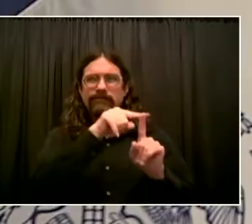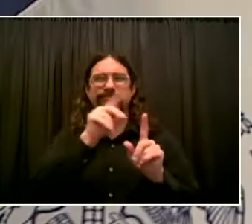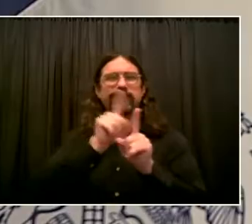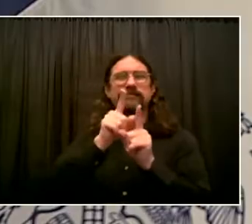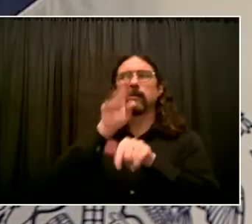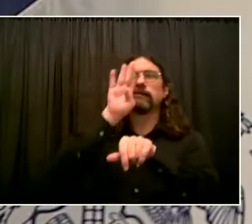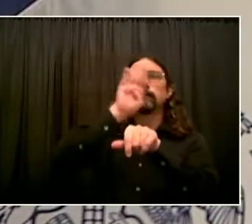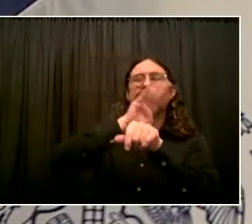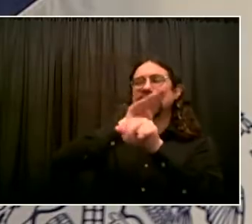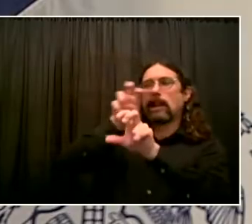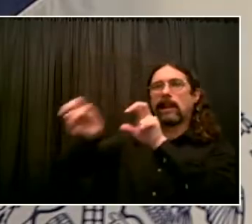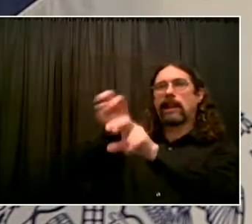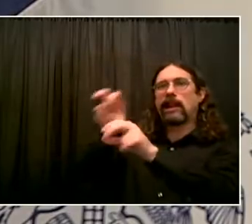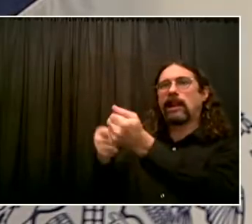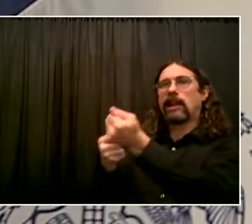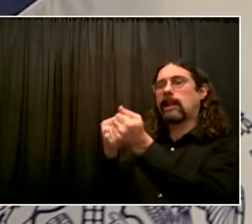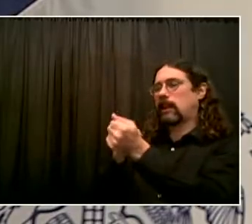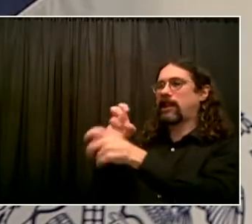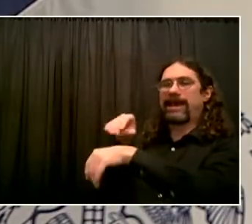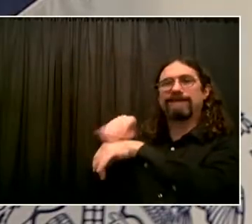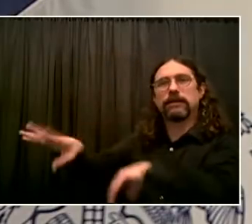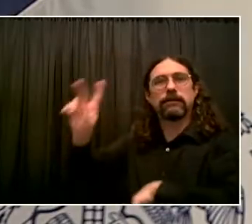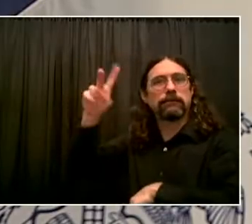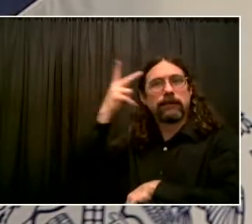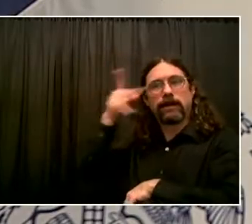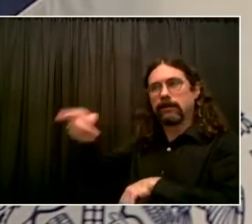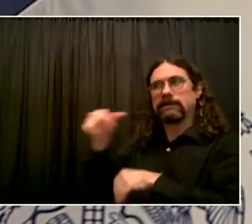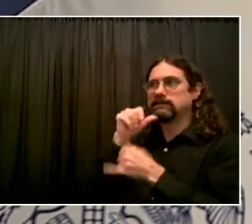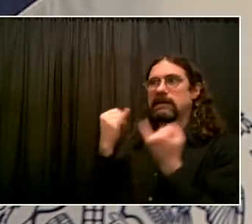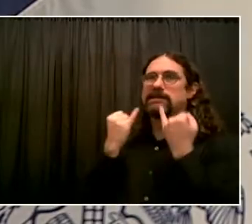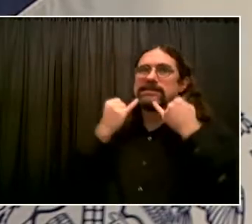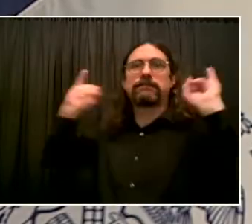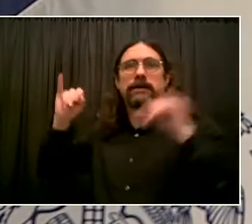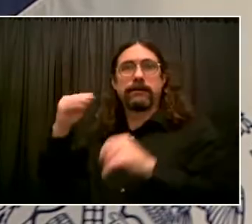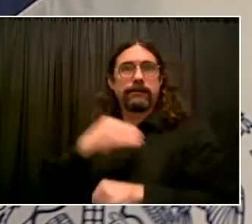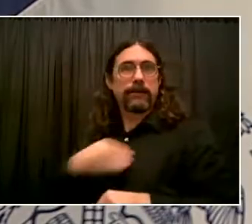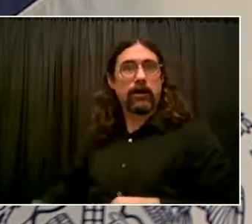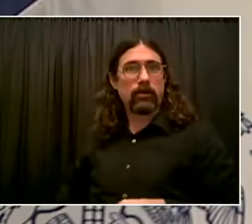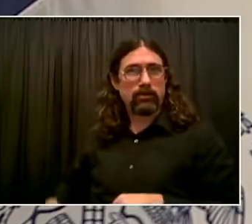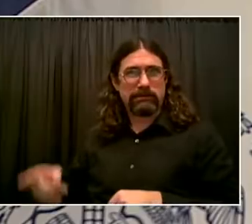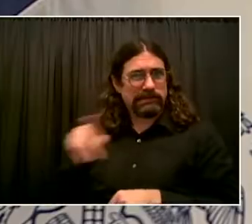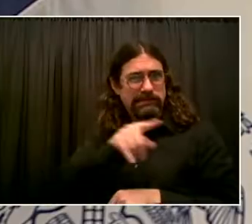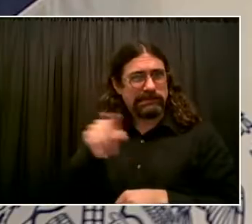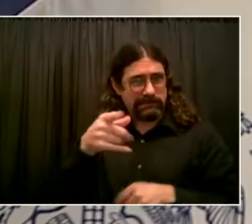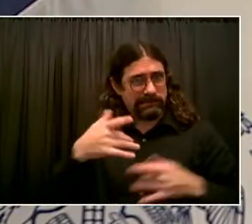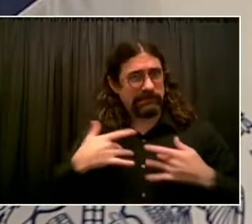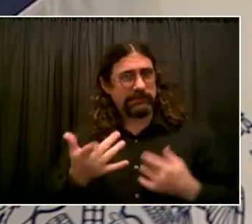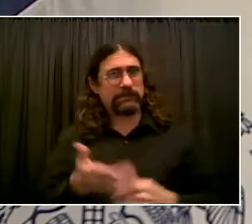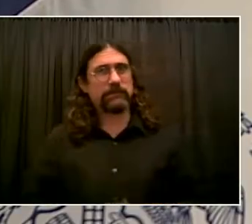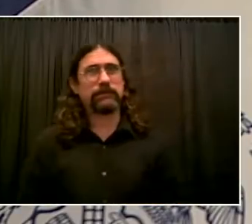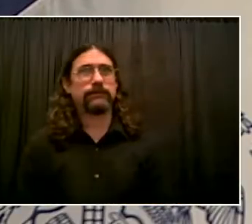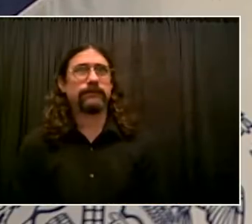I THINK THAT ERICAD A MSHAS A REAL MORAL CENTER. I HVEA KNOWN HIM A NLOG TIME.